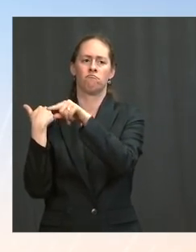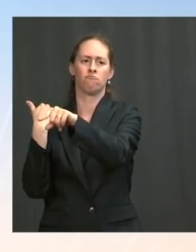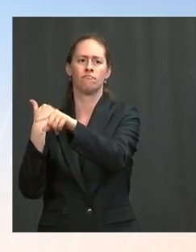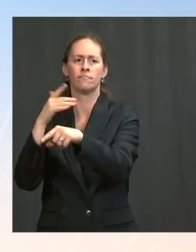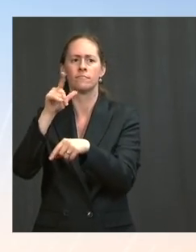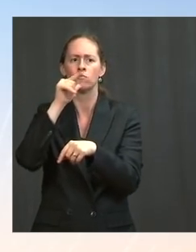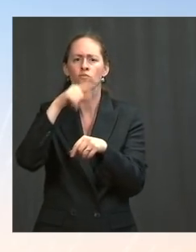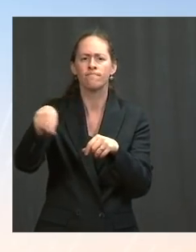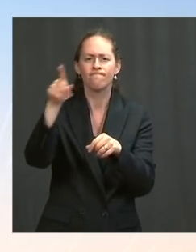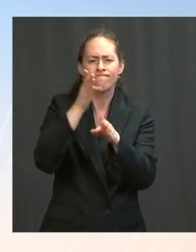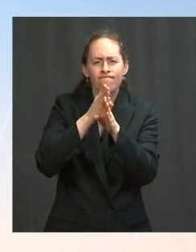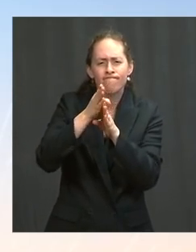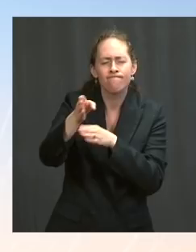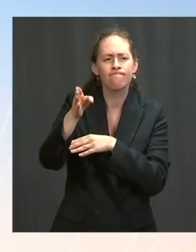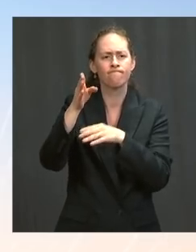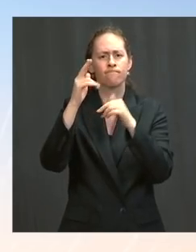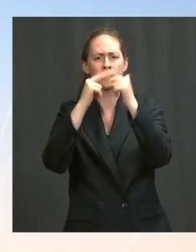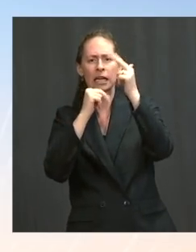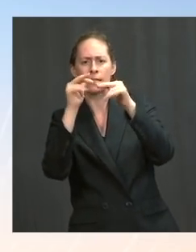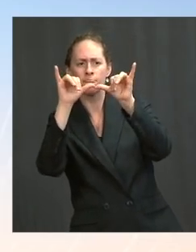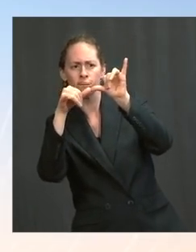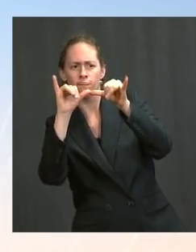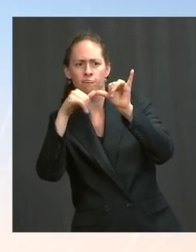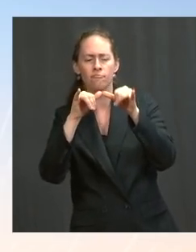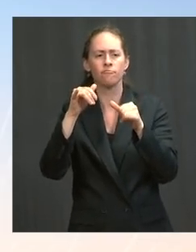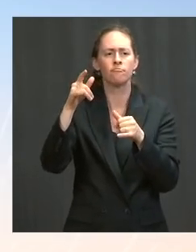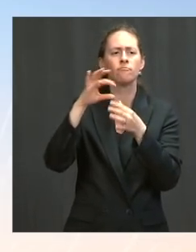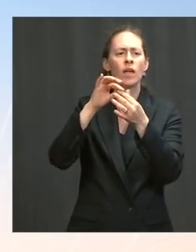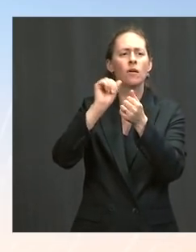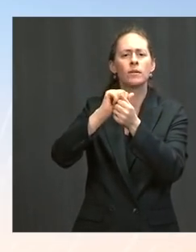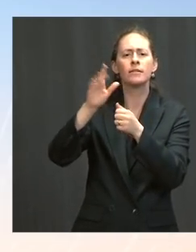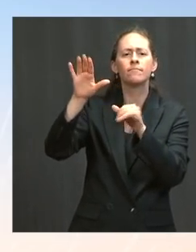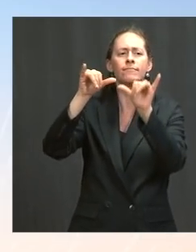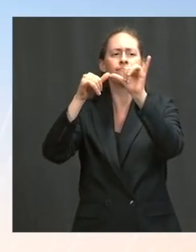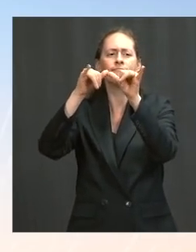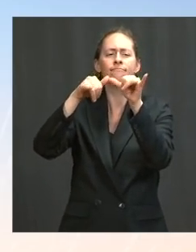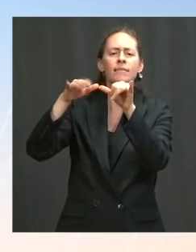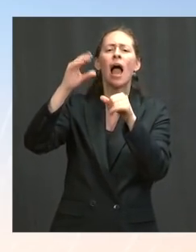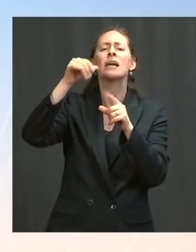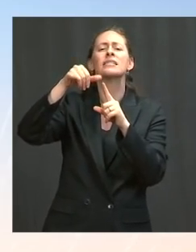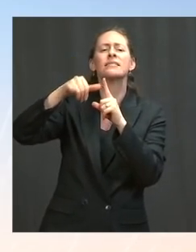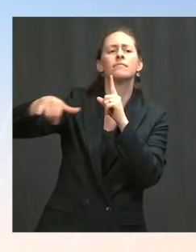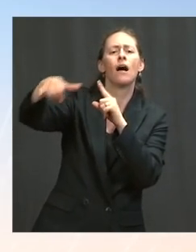officials from the National Institutes of Standards and Technology, officials from OSHA, and the FBI --